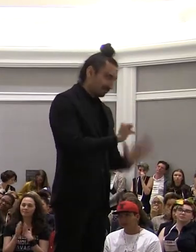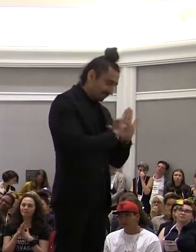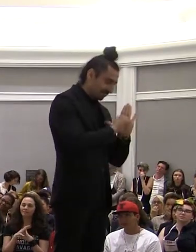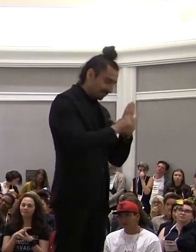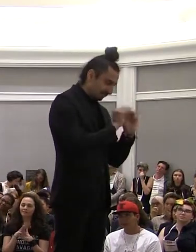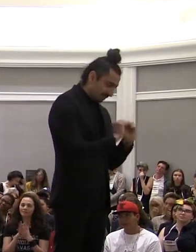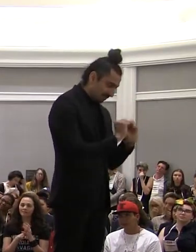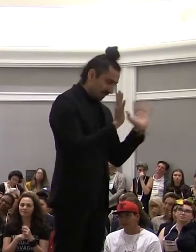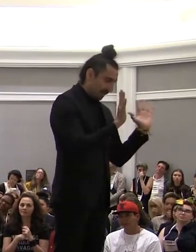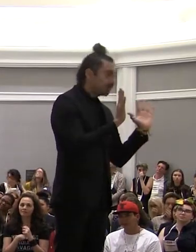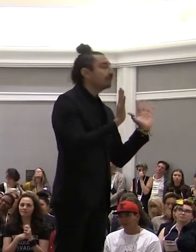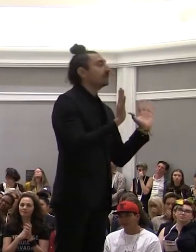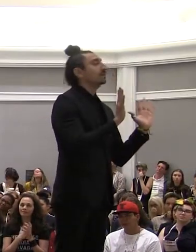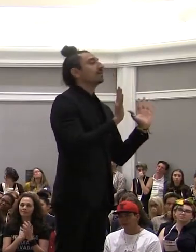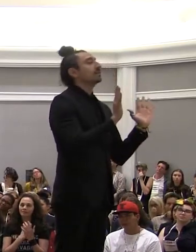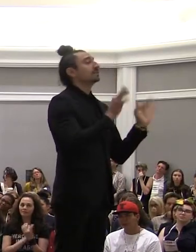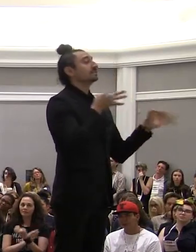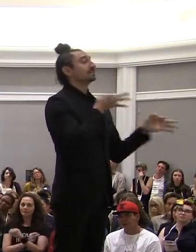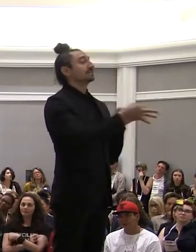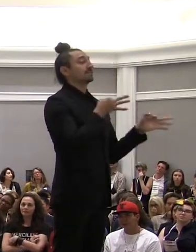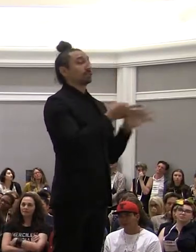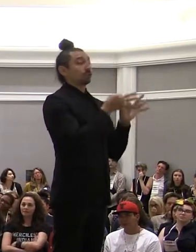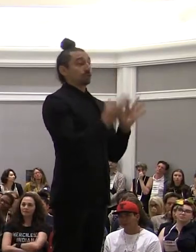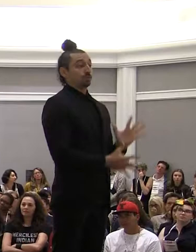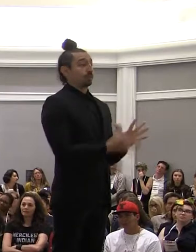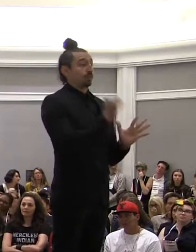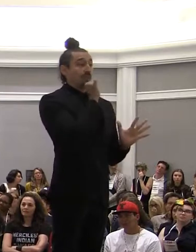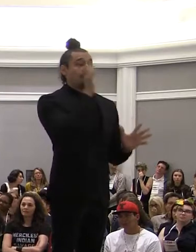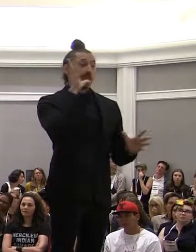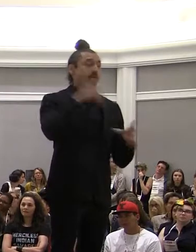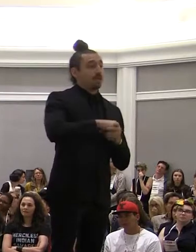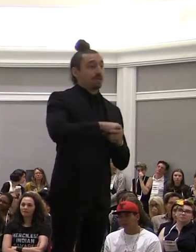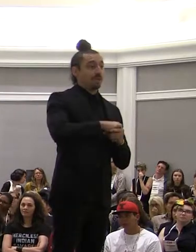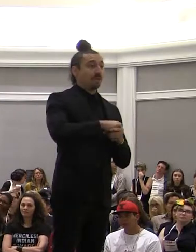that the interpreters are not here to participate in the sessions.